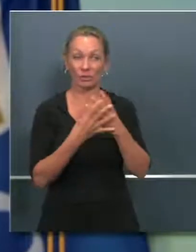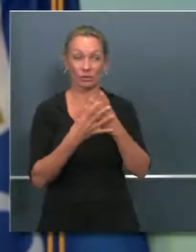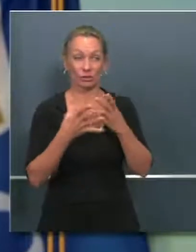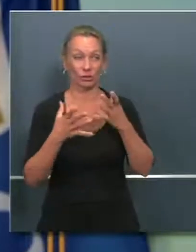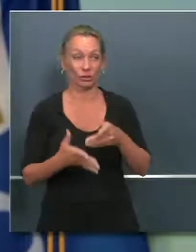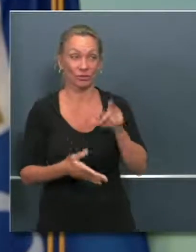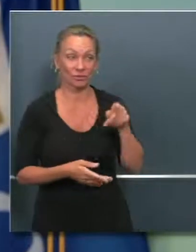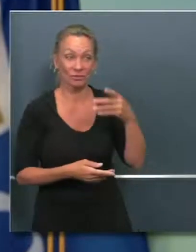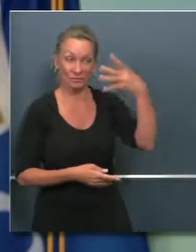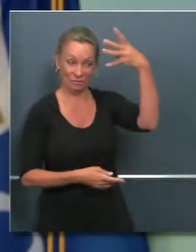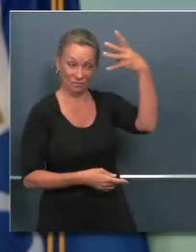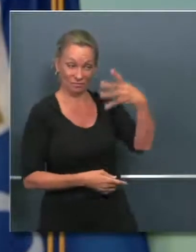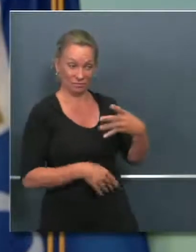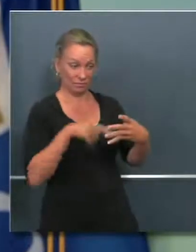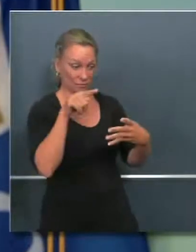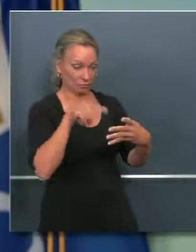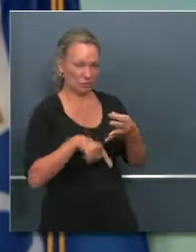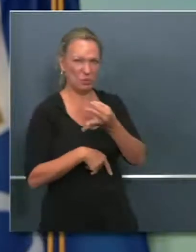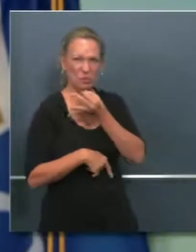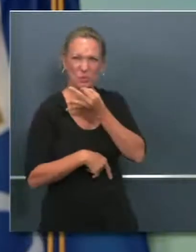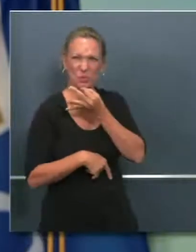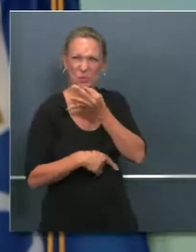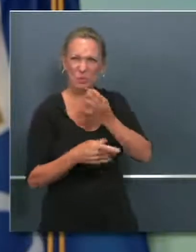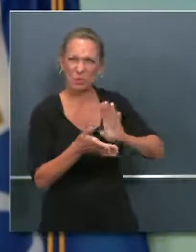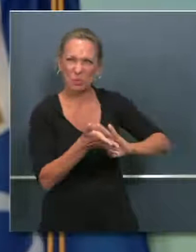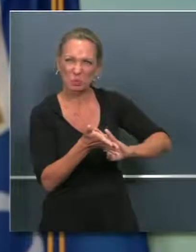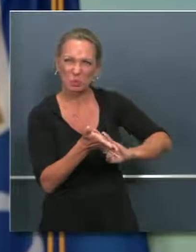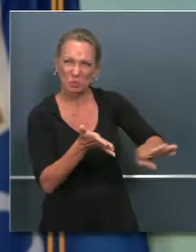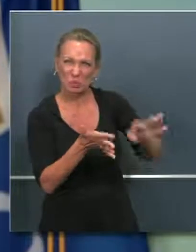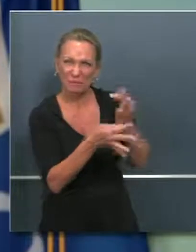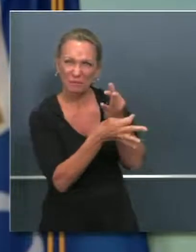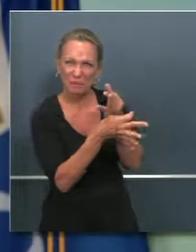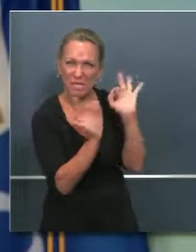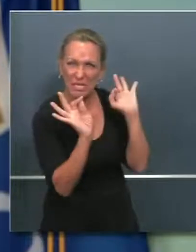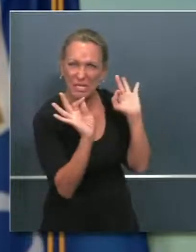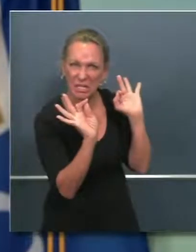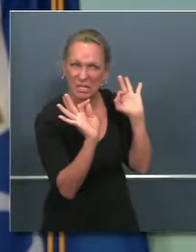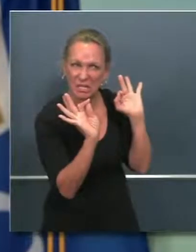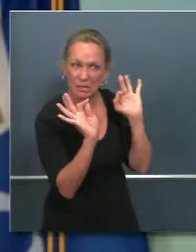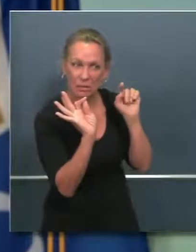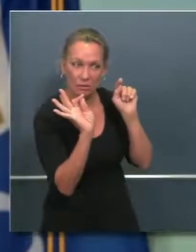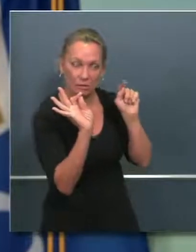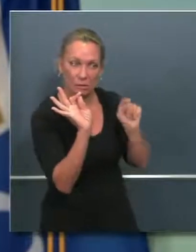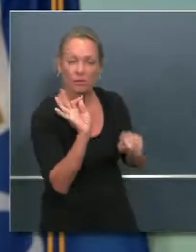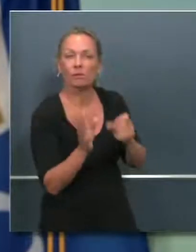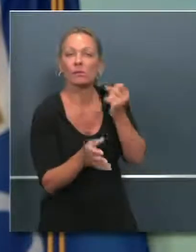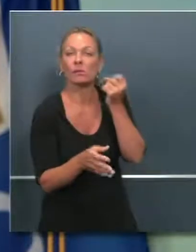out those that were are the highest risk if they are released but again these were sentences that